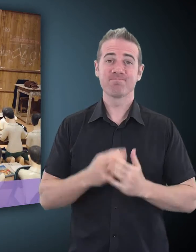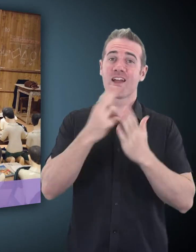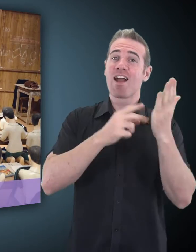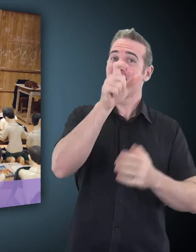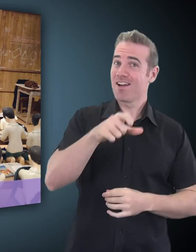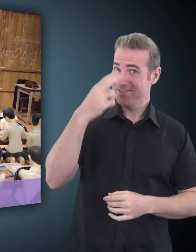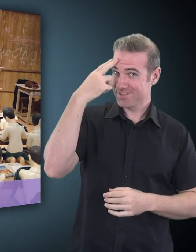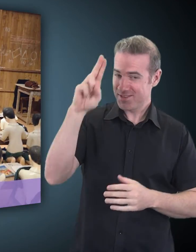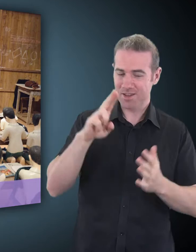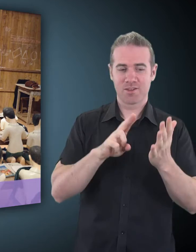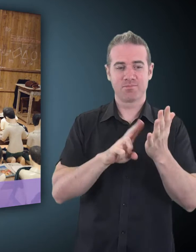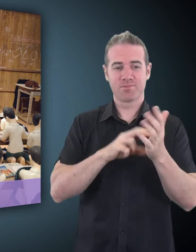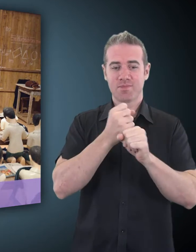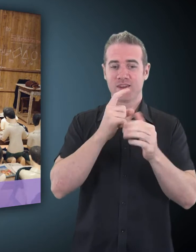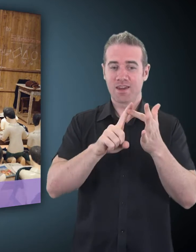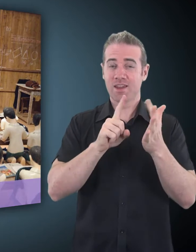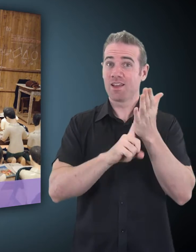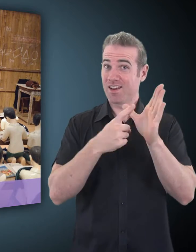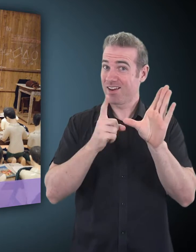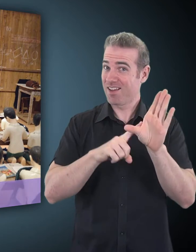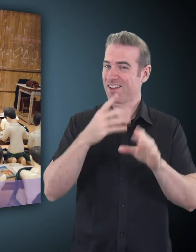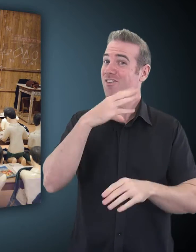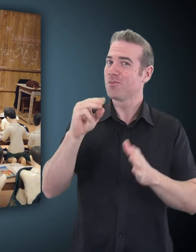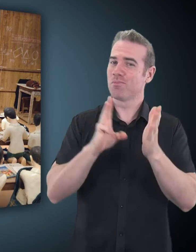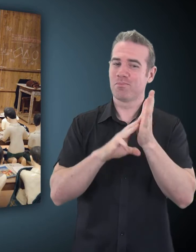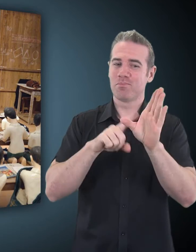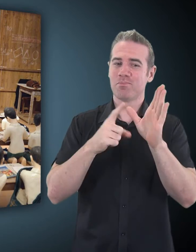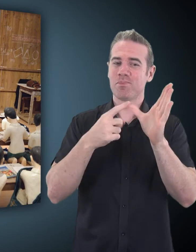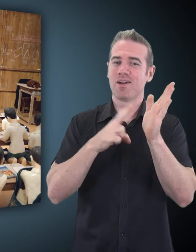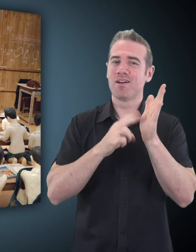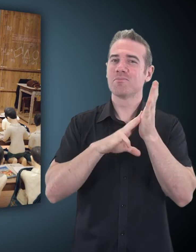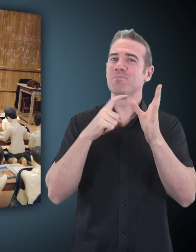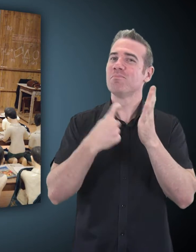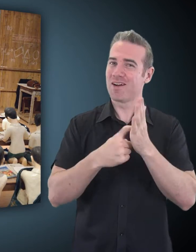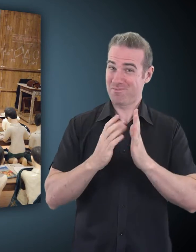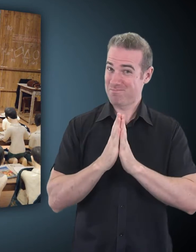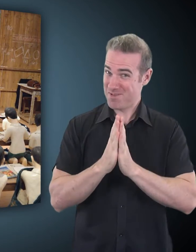Nge Lay is an artist from Myanmar. She has reconstructed the entire year 1 classroom